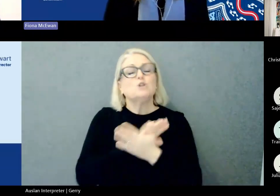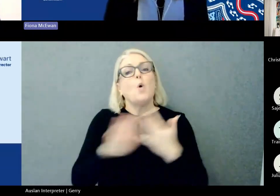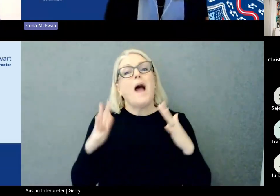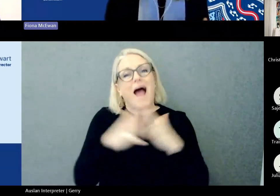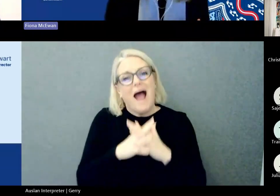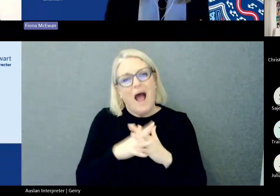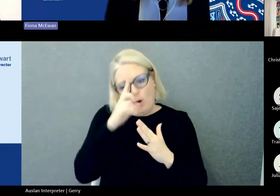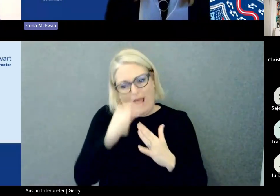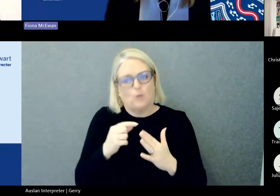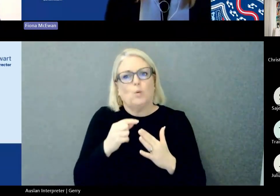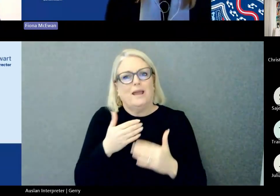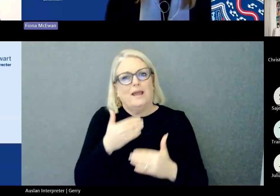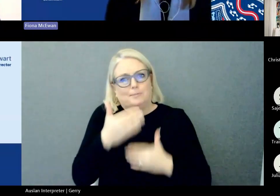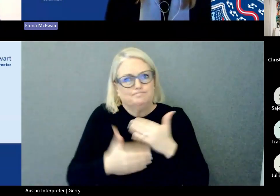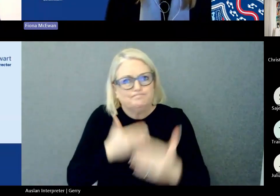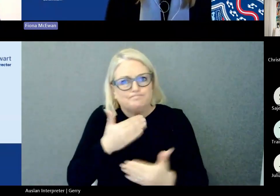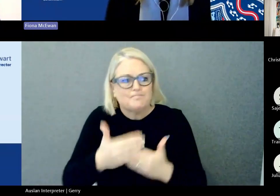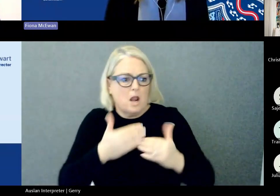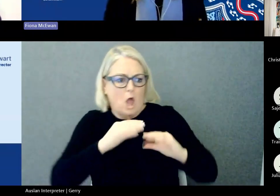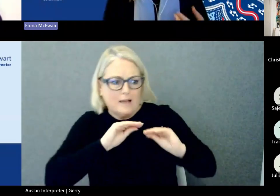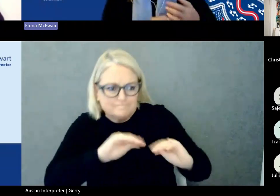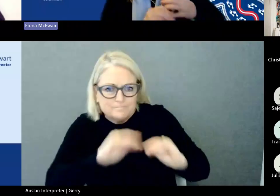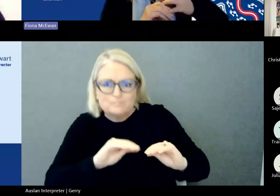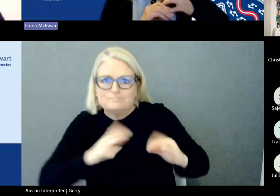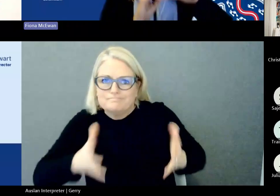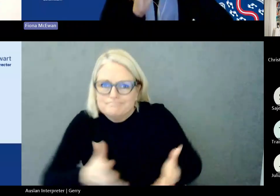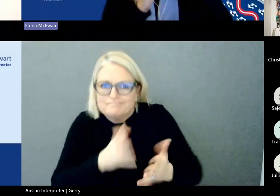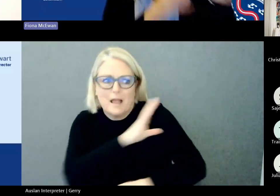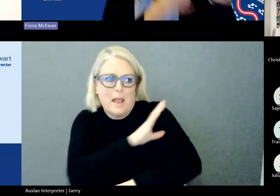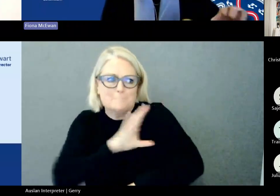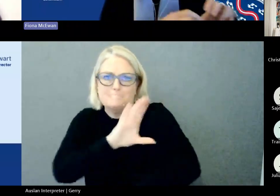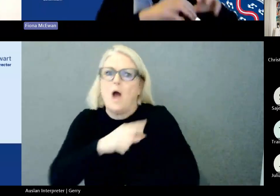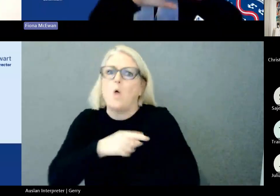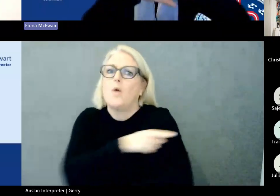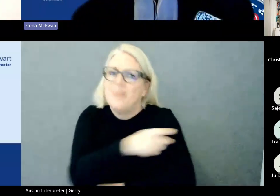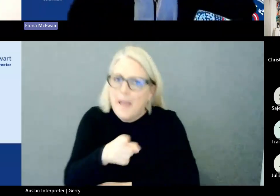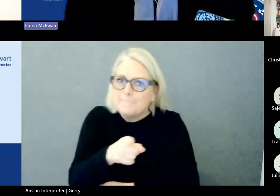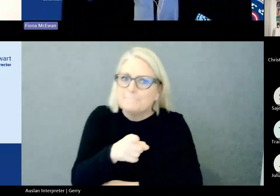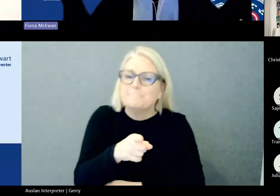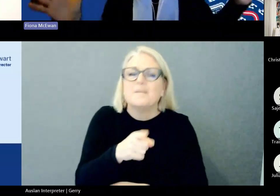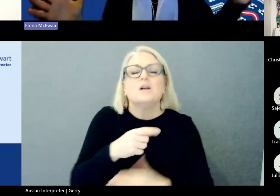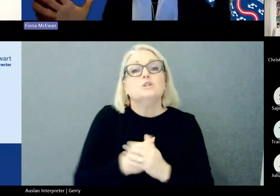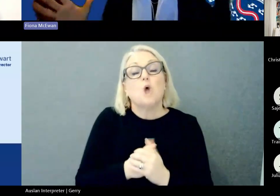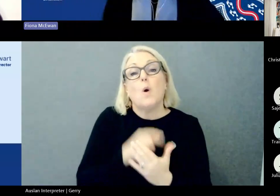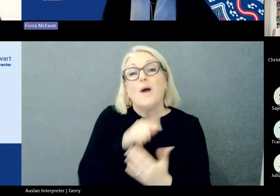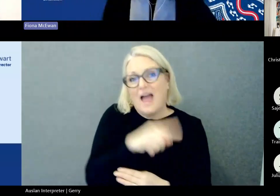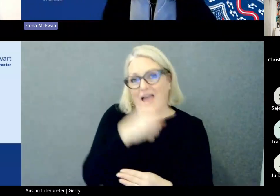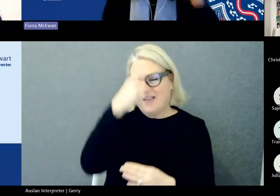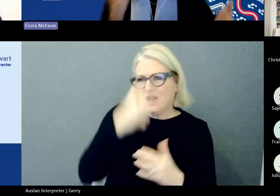should it come to that down the track in their lives? So, for us, it's not just the frontline practice. It's also looking at the system as a whole and saying,